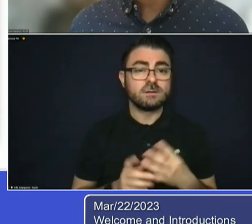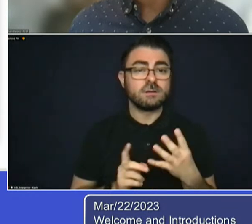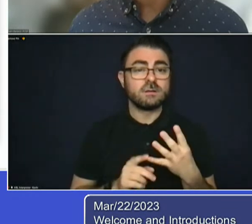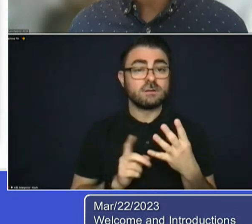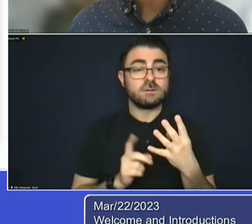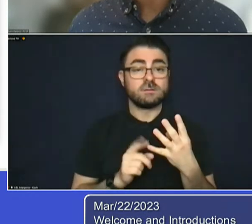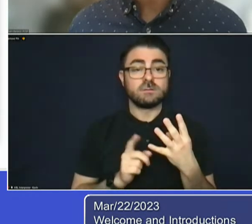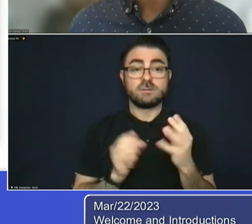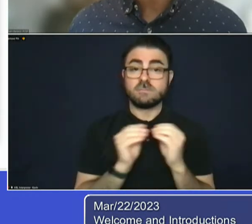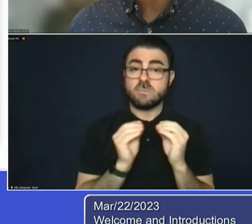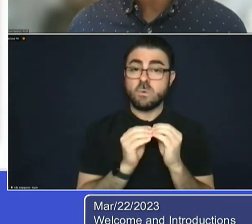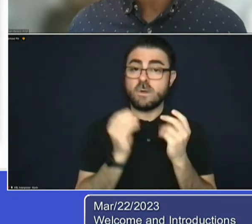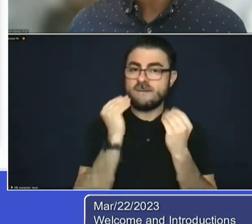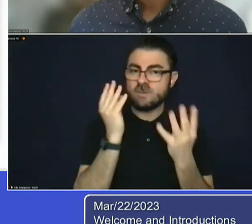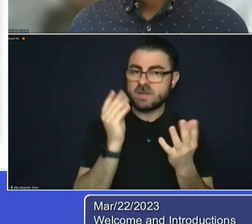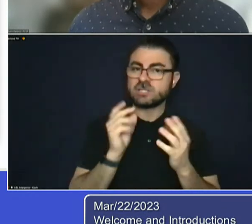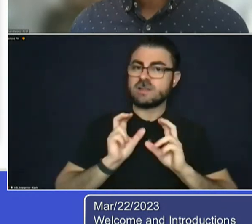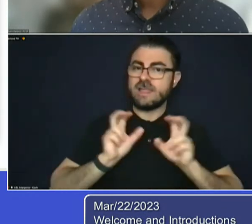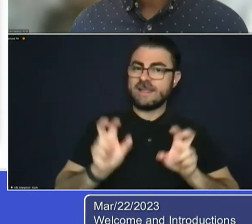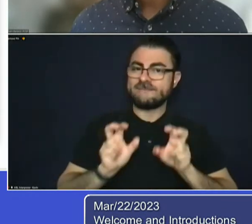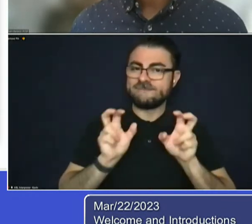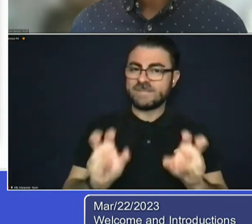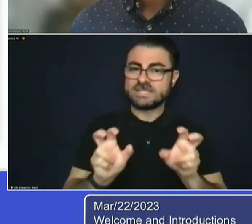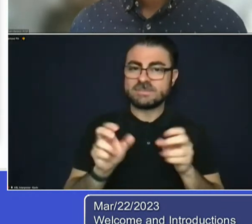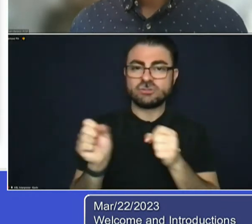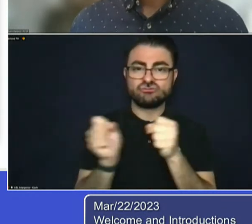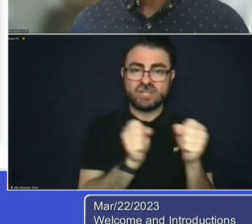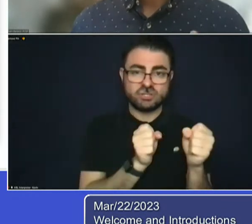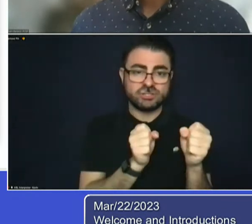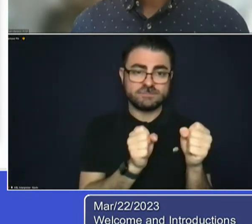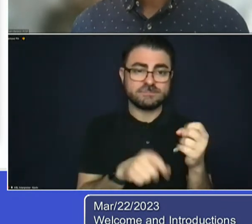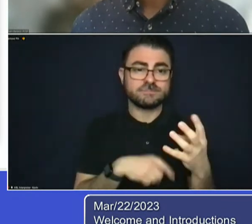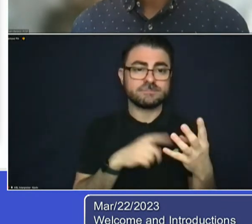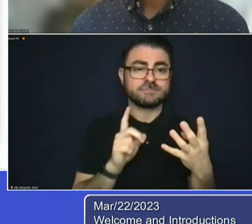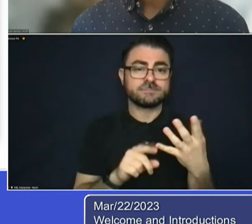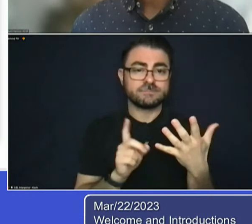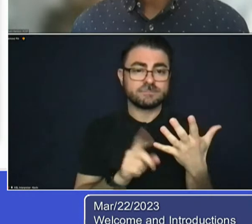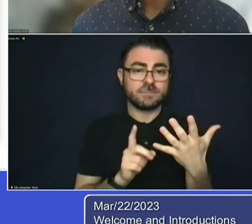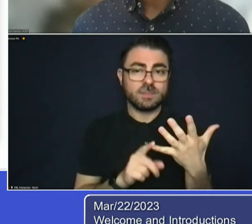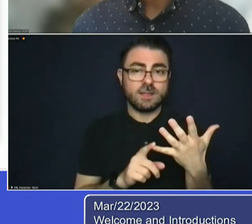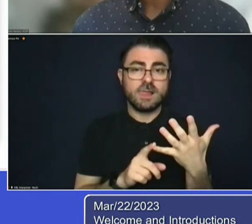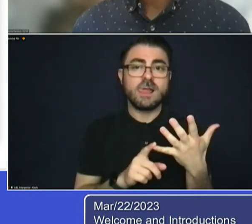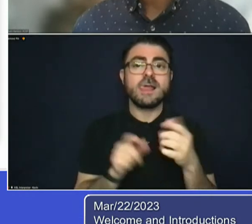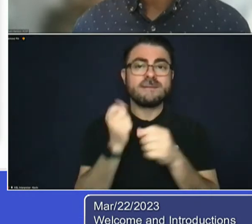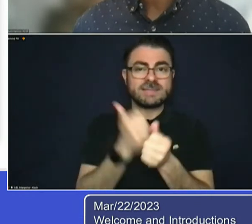TRAINED. THAT SORT OF INFORMATION. YOU'RE GOING TO GET A LITTLE MORE INFORMATION ON THE